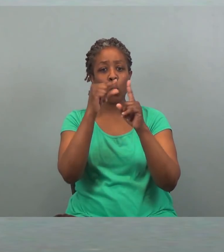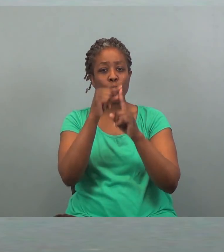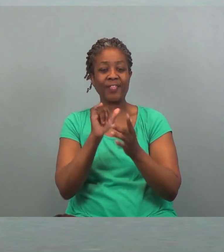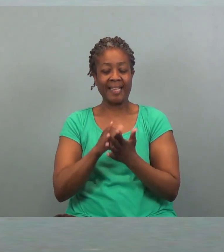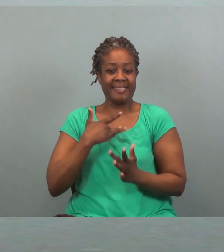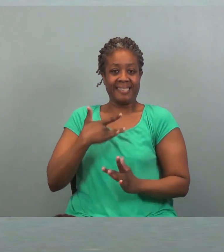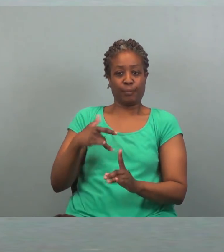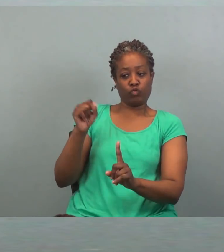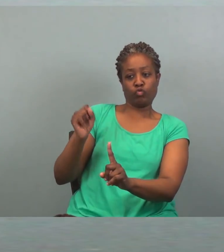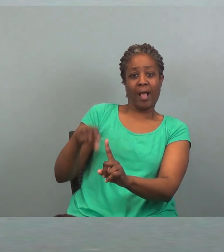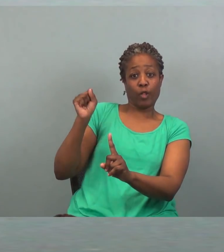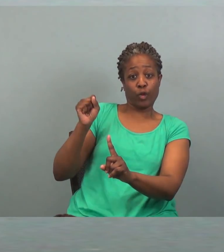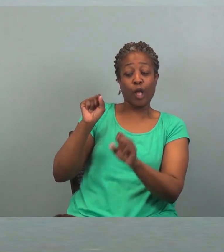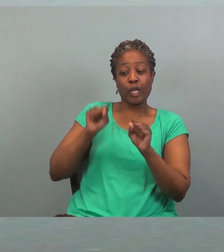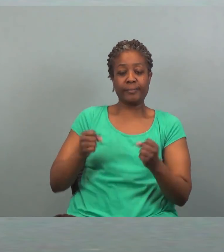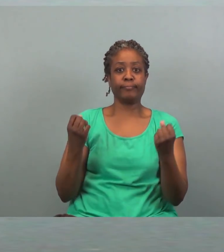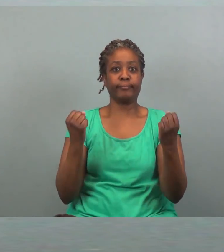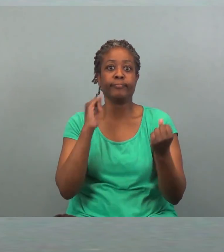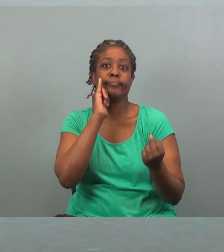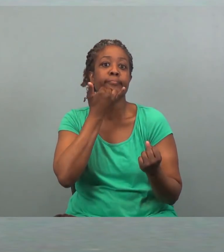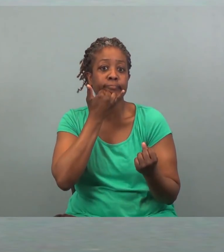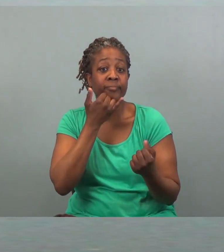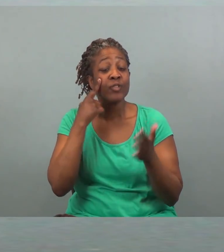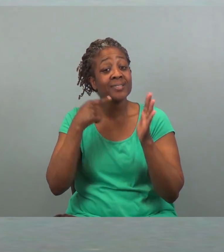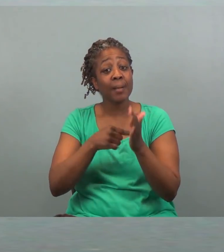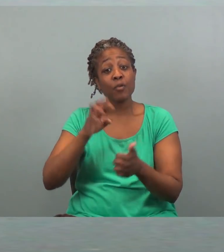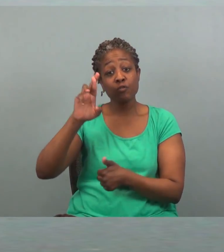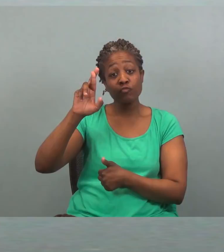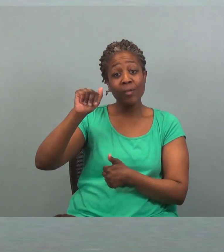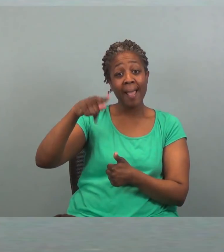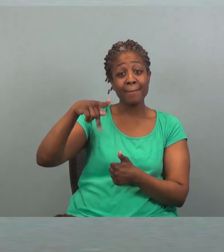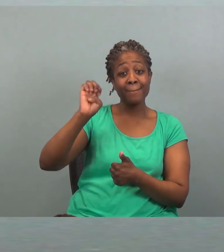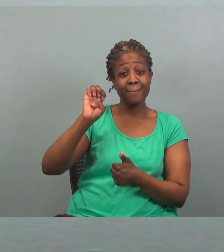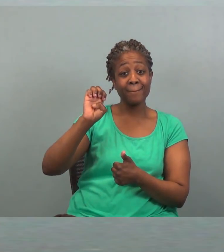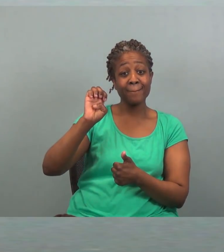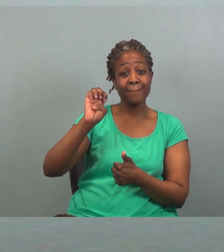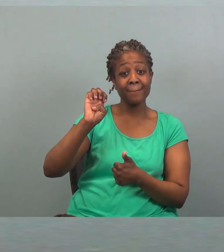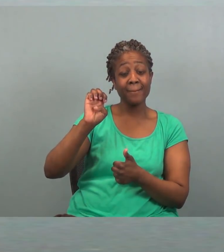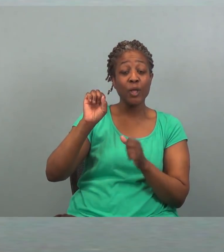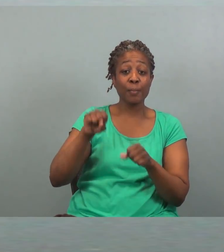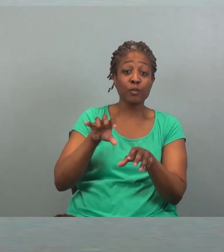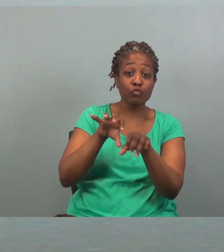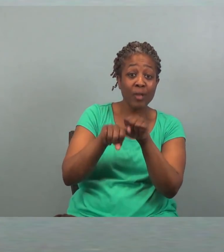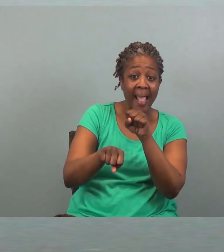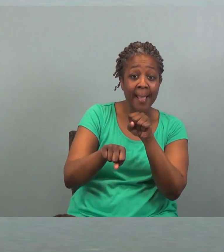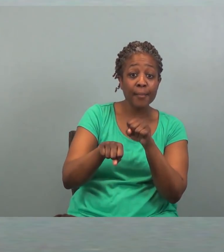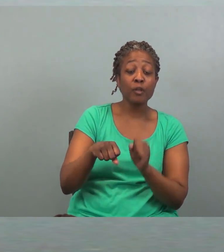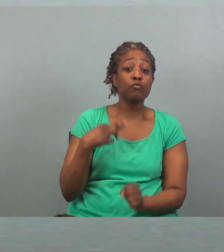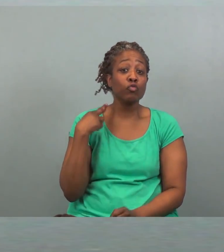Here are a few examples of words that could be triggering to people if the wrong sign is used: "Rape": this could be signed with two hands, 5 - S handshape in a tearing movement;